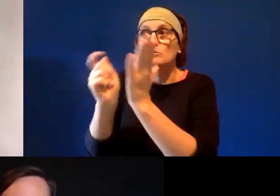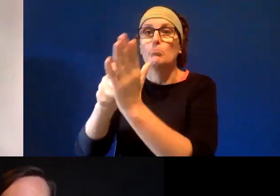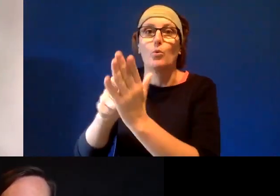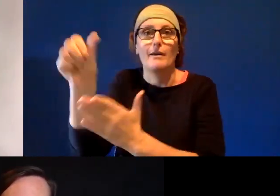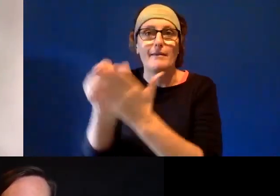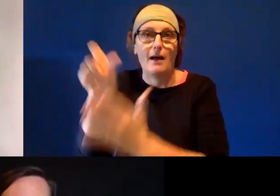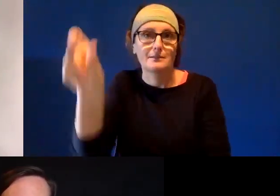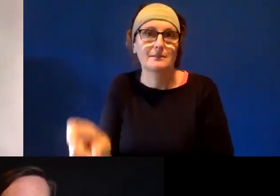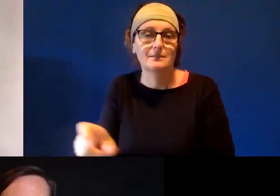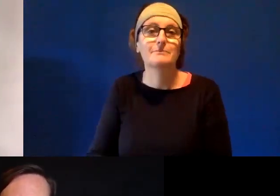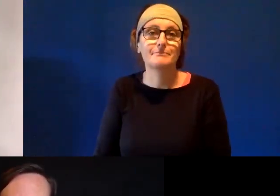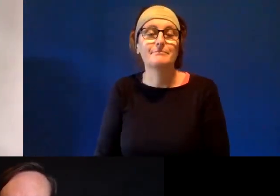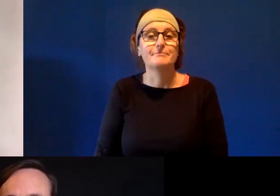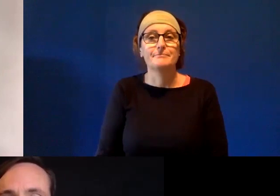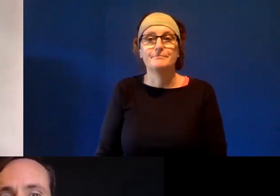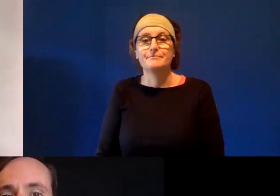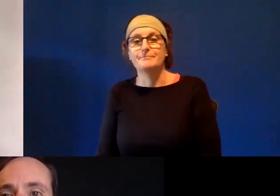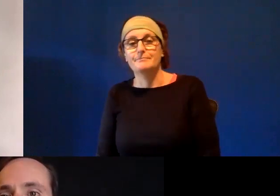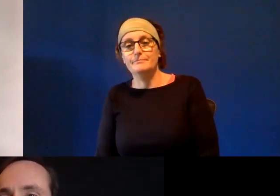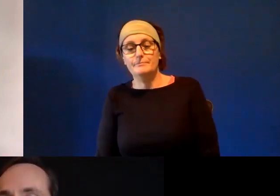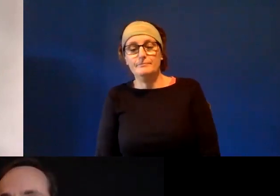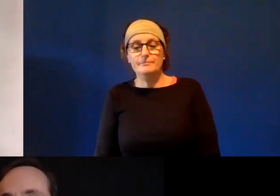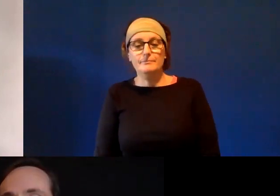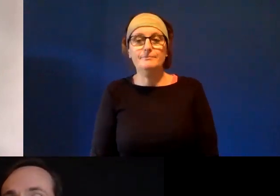OK. Listen, there is